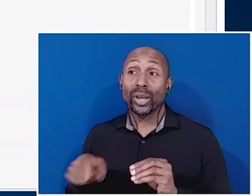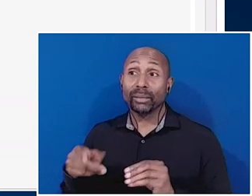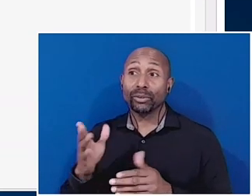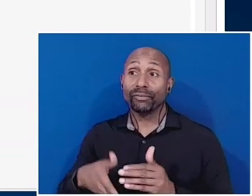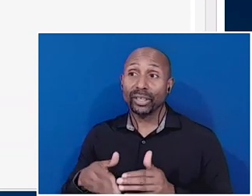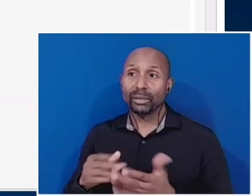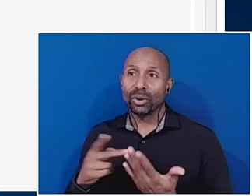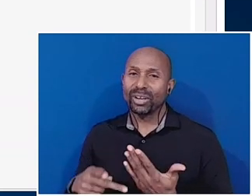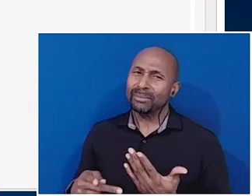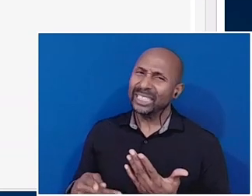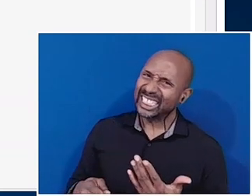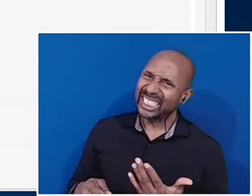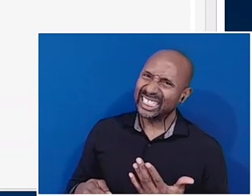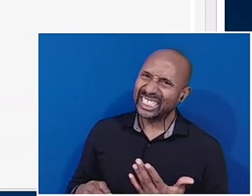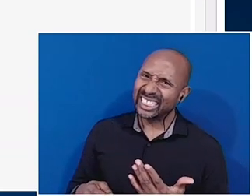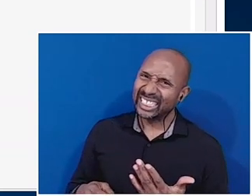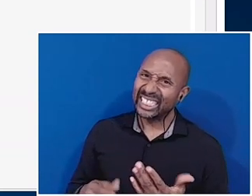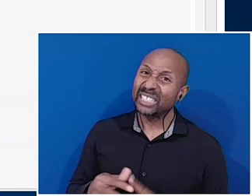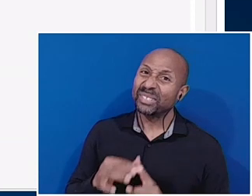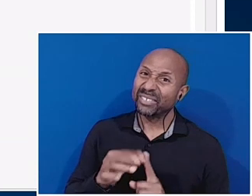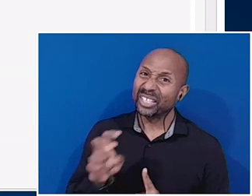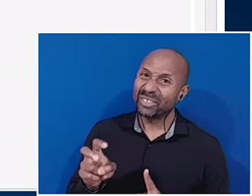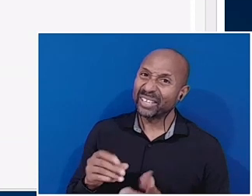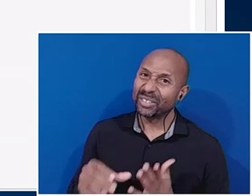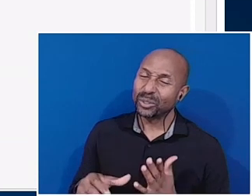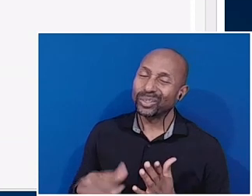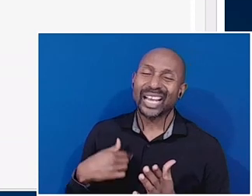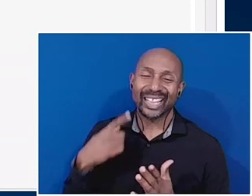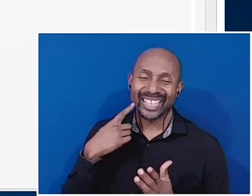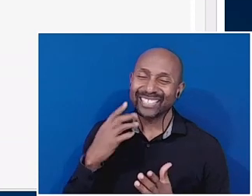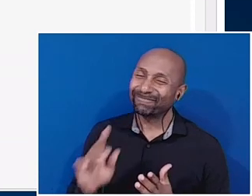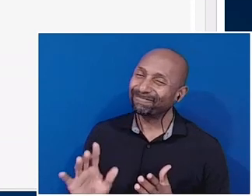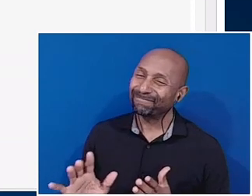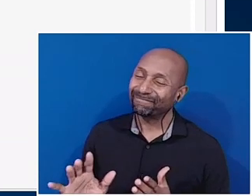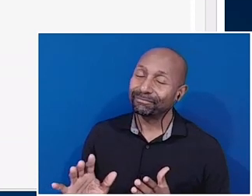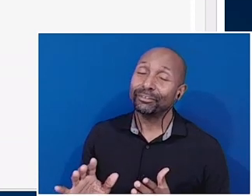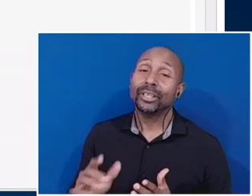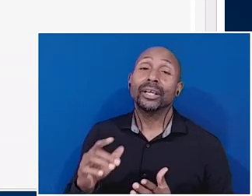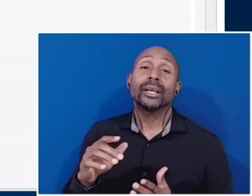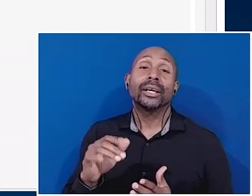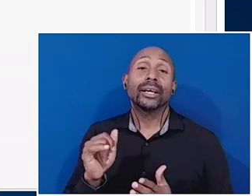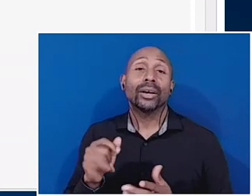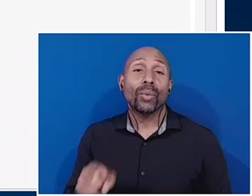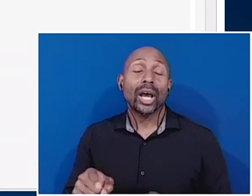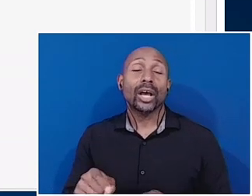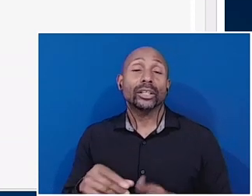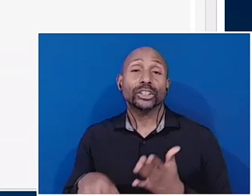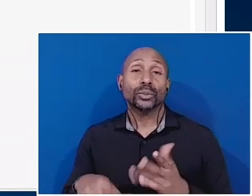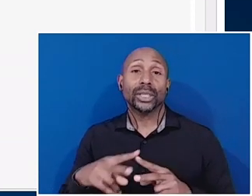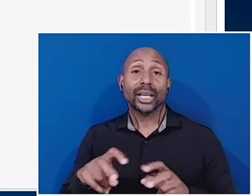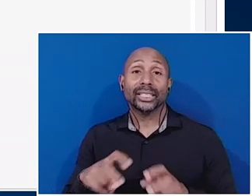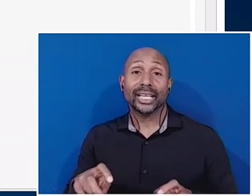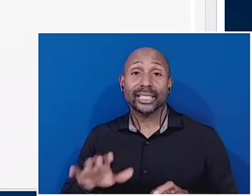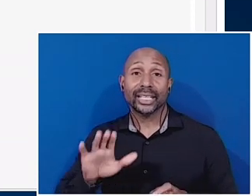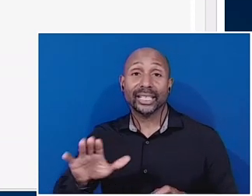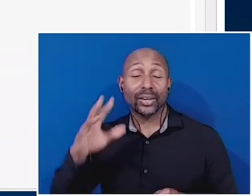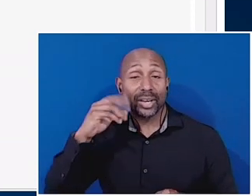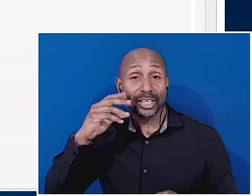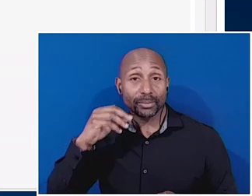transfer students, because I think it can be really misleading, as a student as assessing what their experience might be at the institution and how long it may